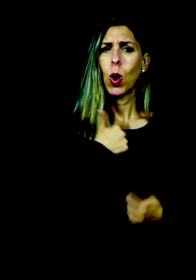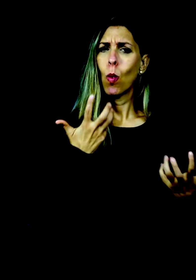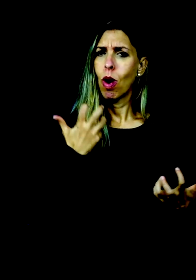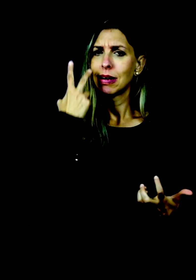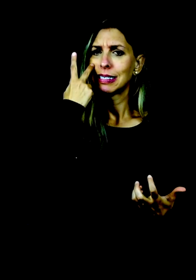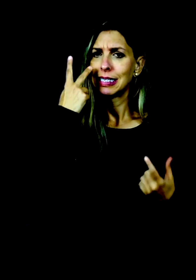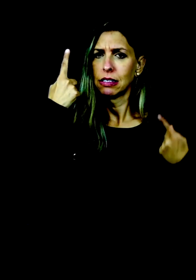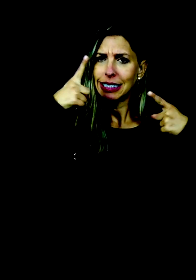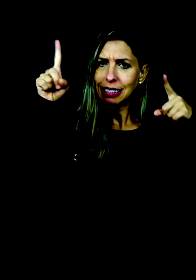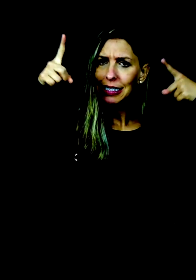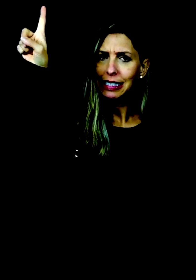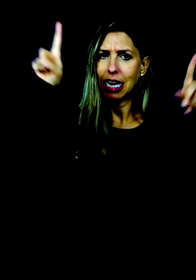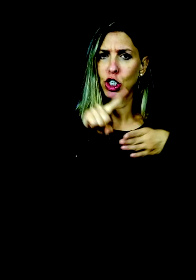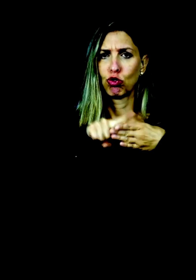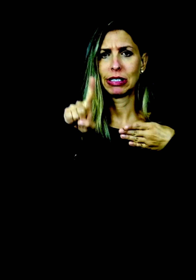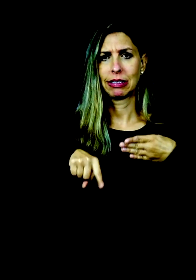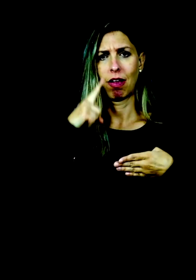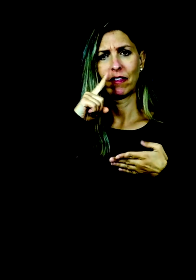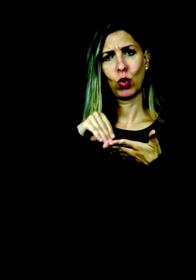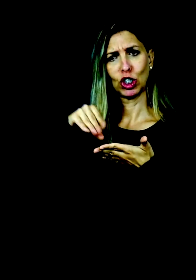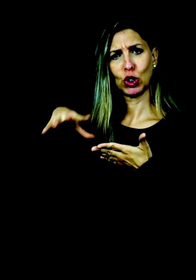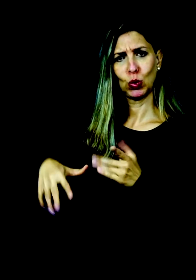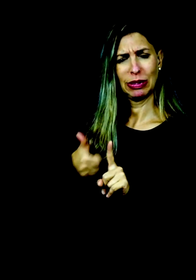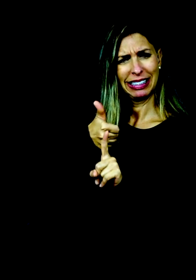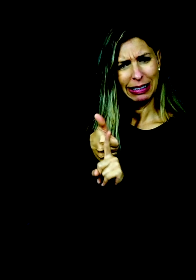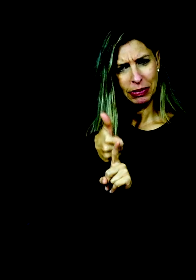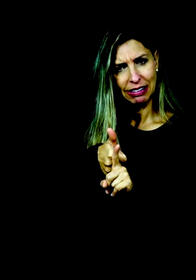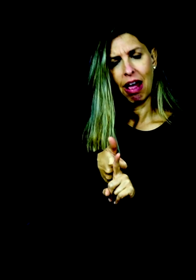We all want successful outcomes for students who